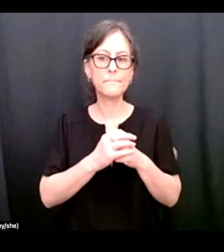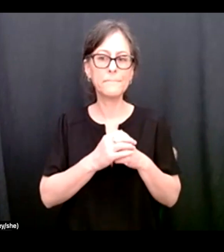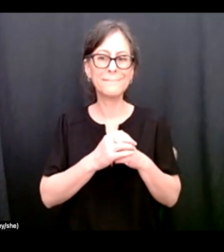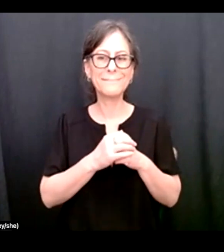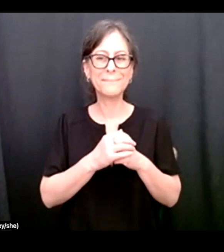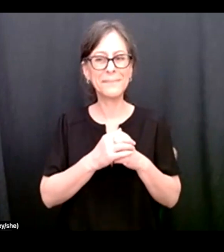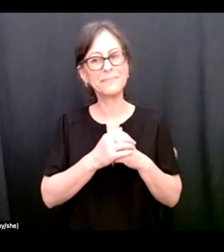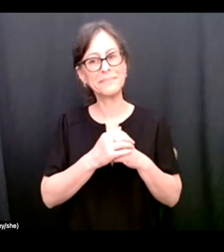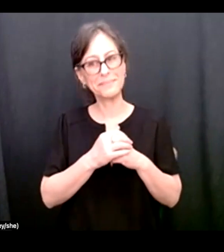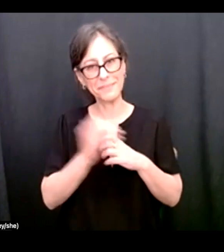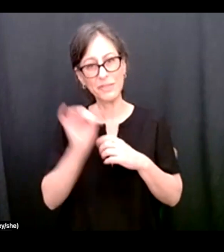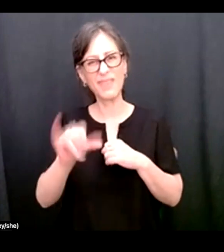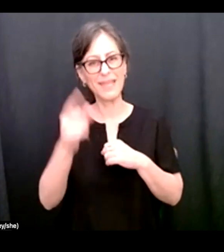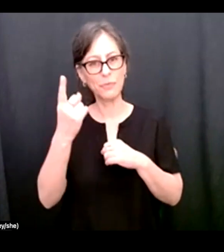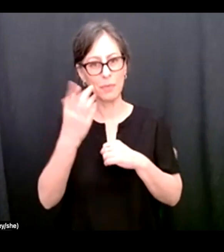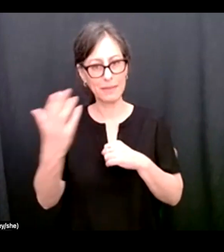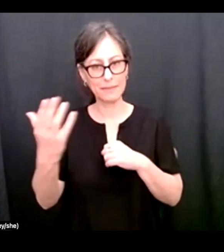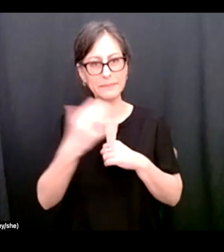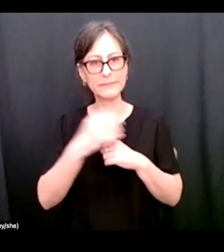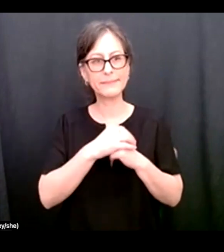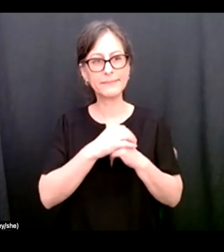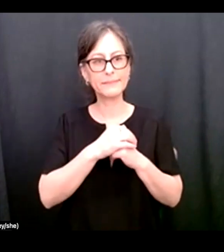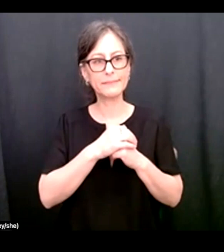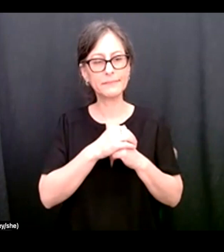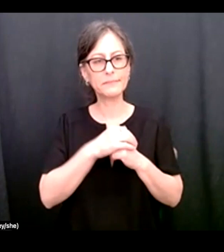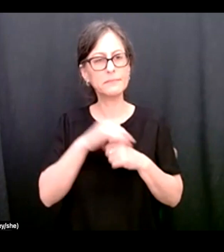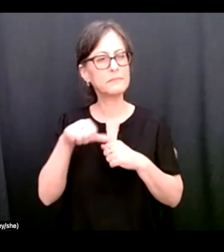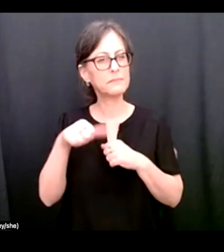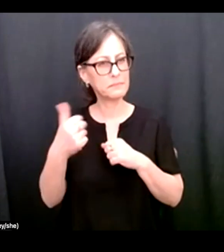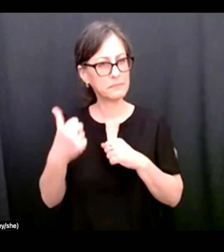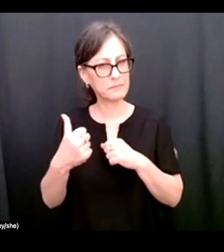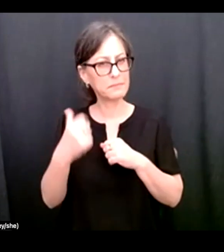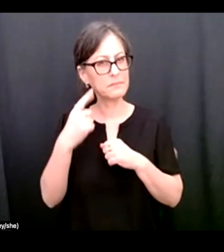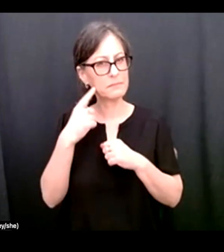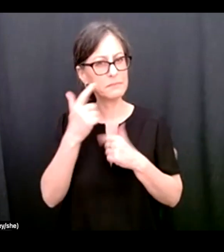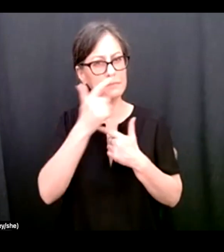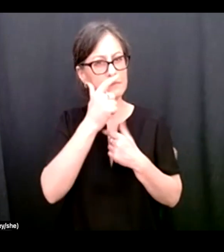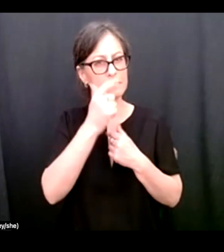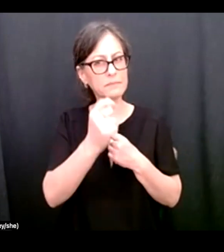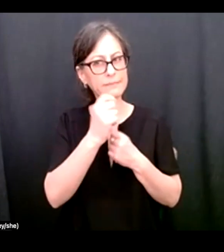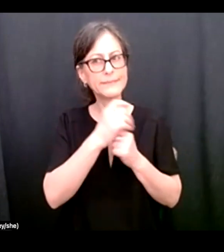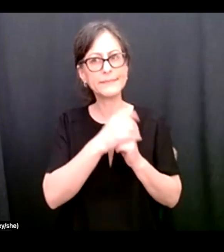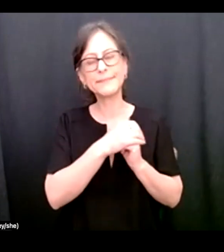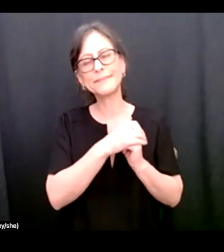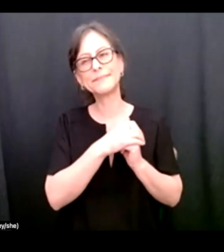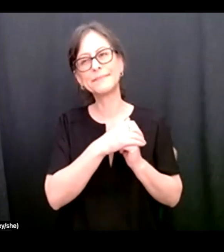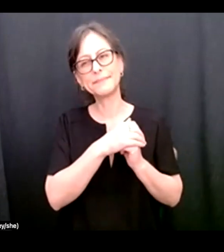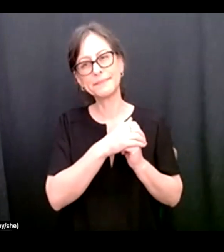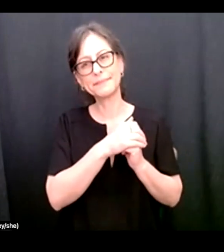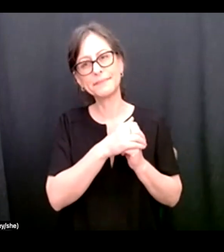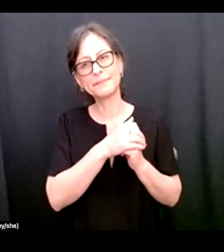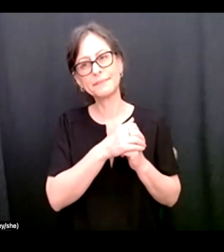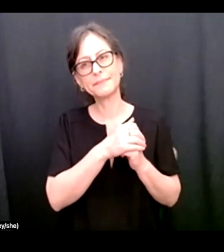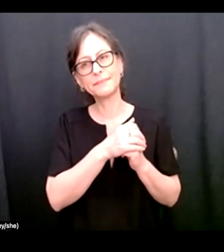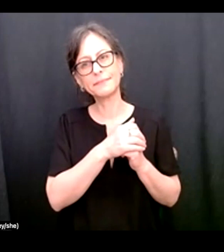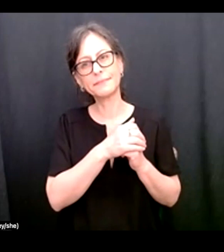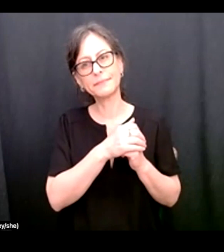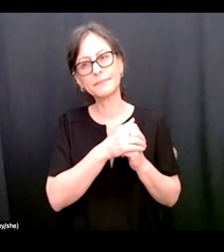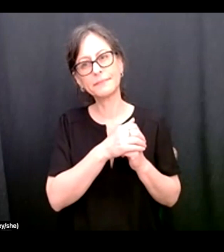so that's one thing. The other thing I think that's interesting is the shifts in